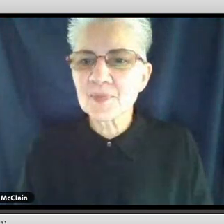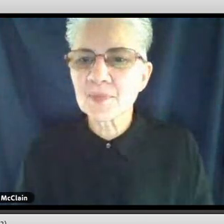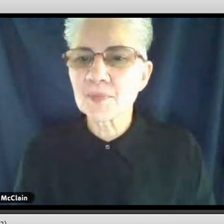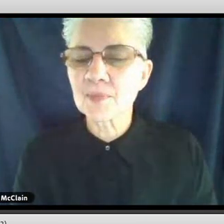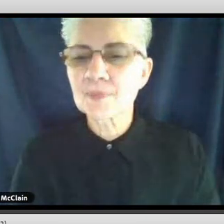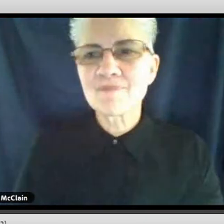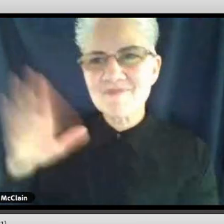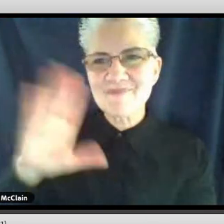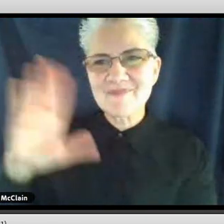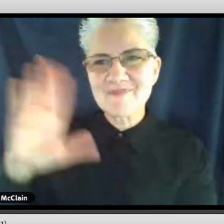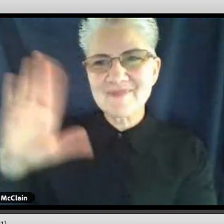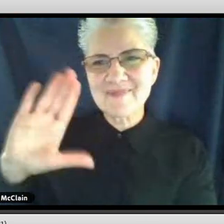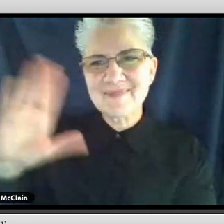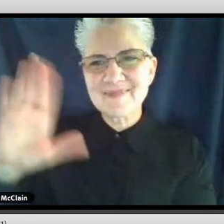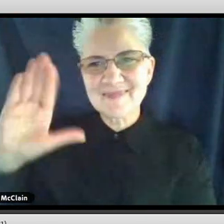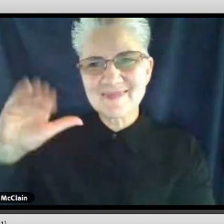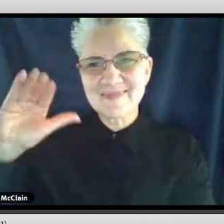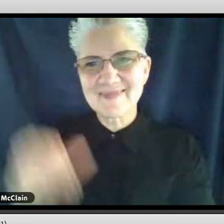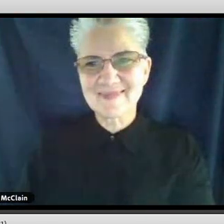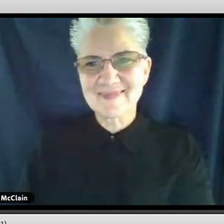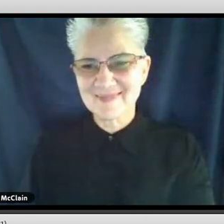Bye, Deb. Thank you. Silveira: Bye. Thank you, Deb.